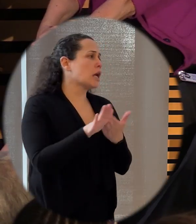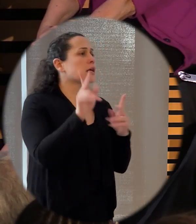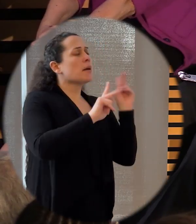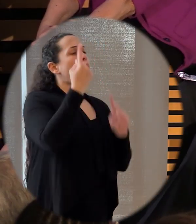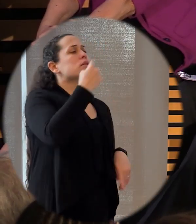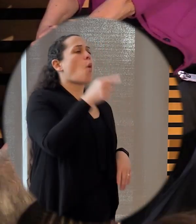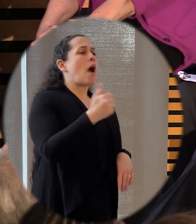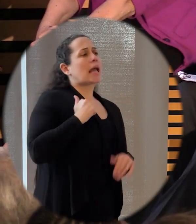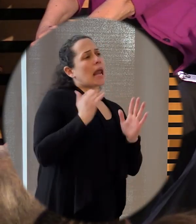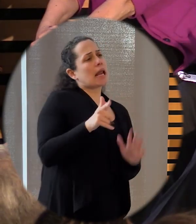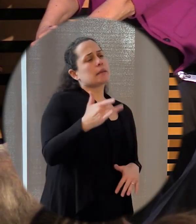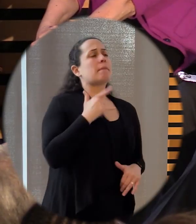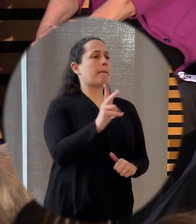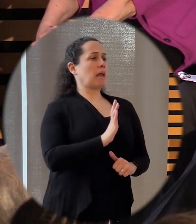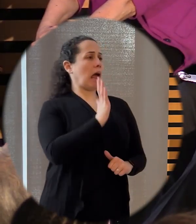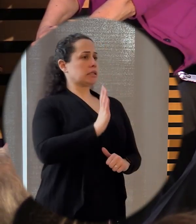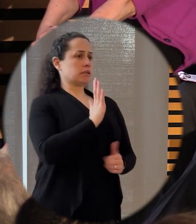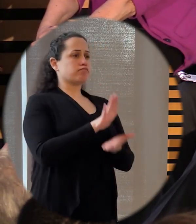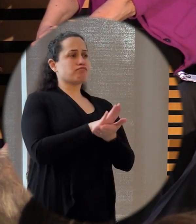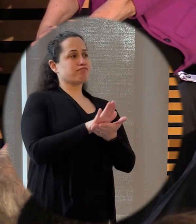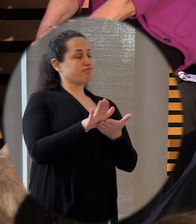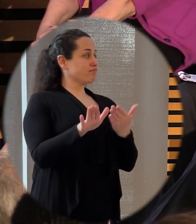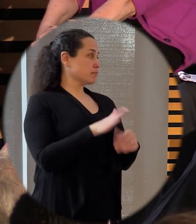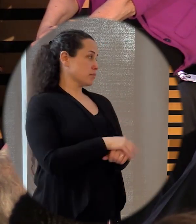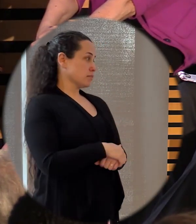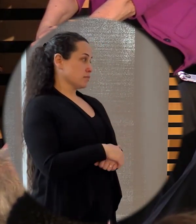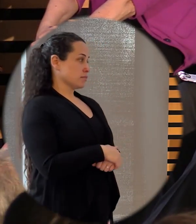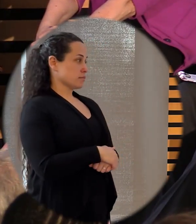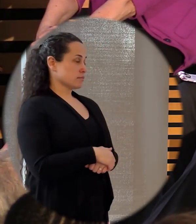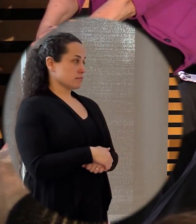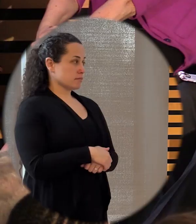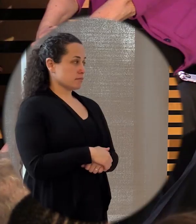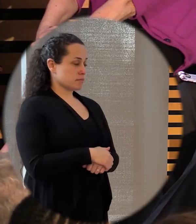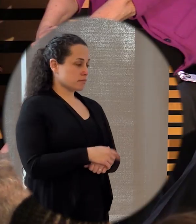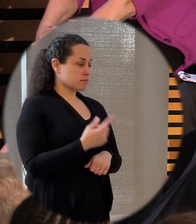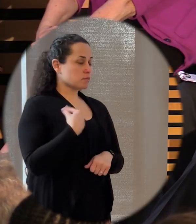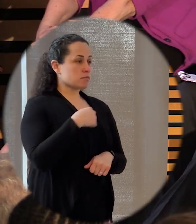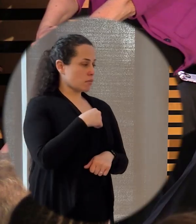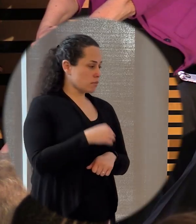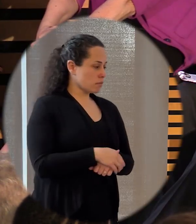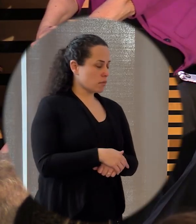nice people. We're incredibly polite and we're also unbelievably prejudiced. And the worst part